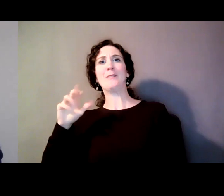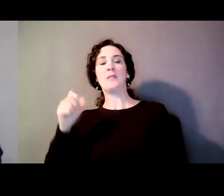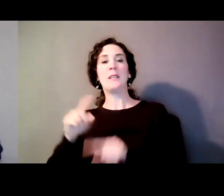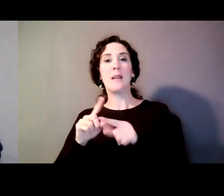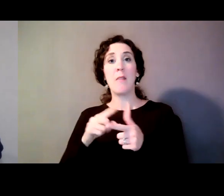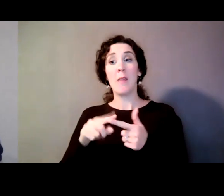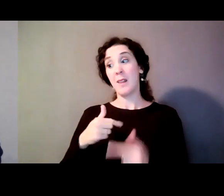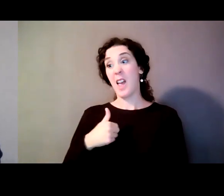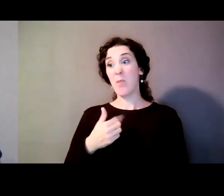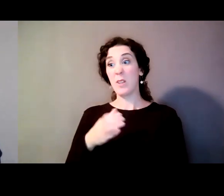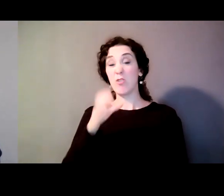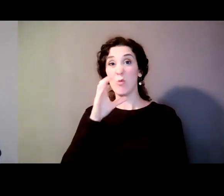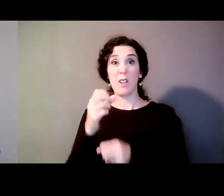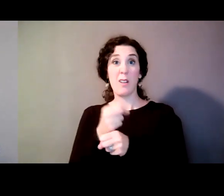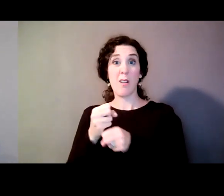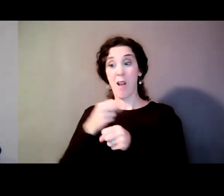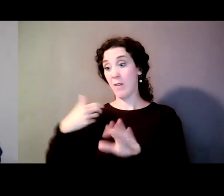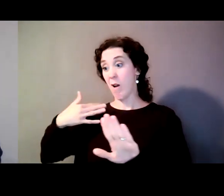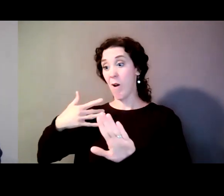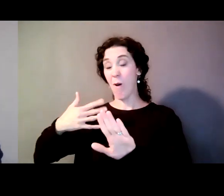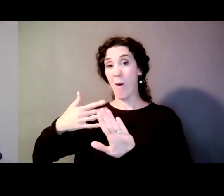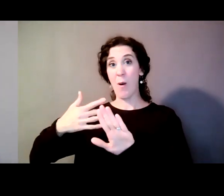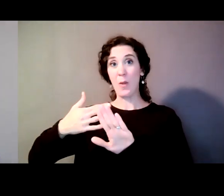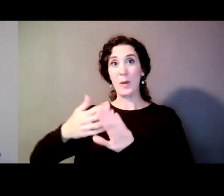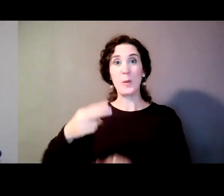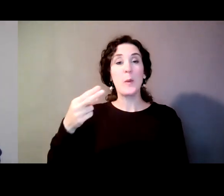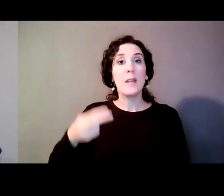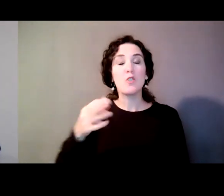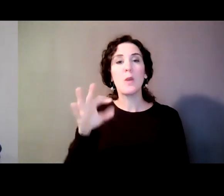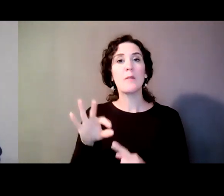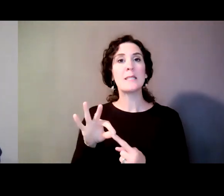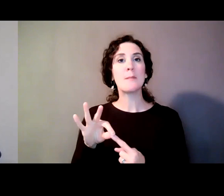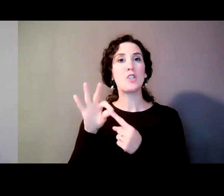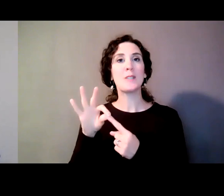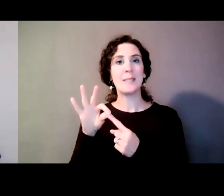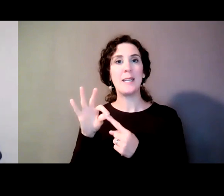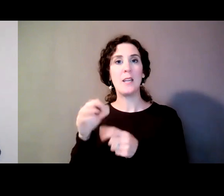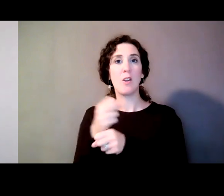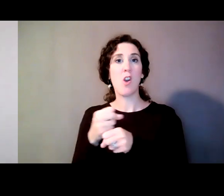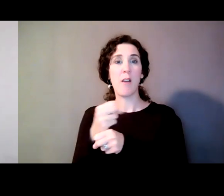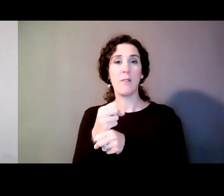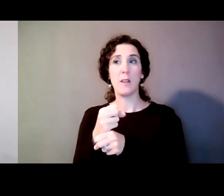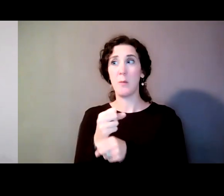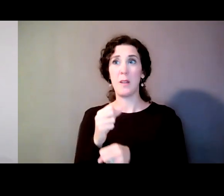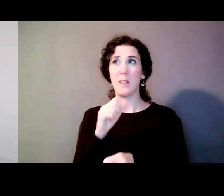I am going to share with you is the history of specialty coffee, because it is not that old, or it is real old, depending on how you are